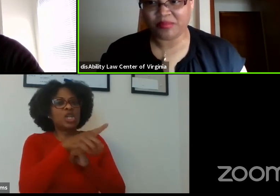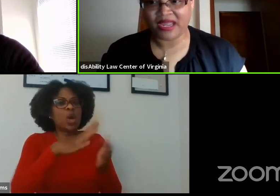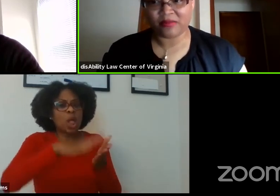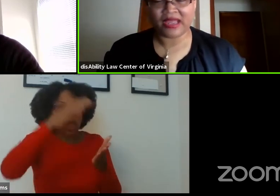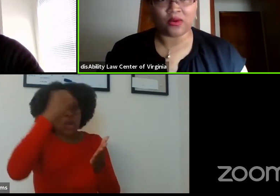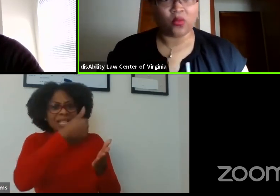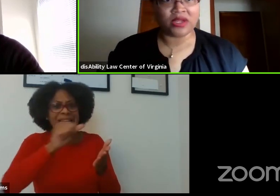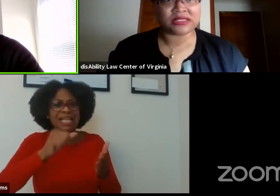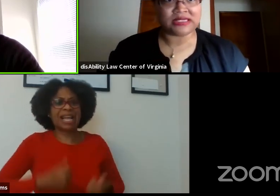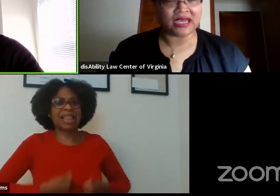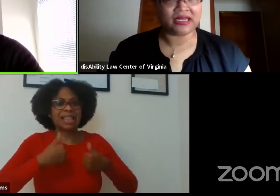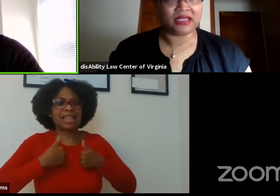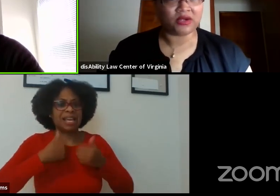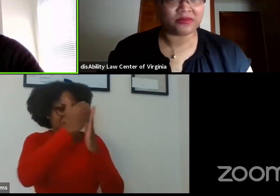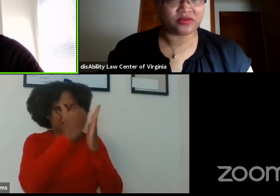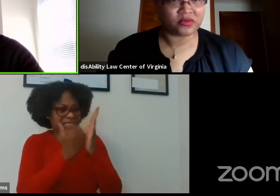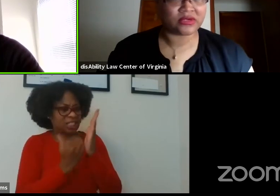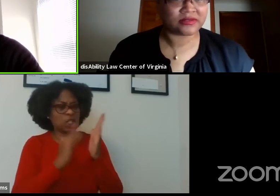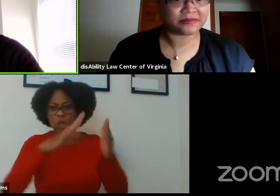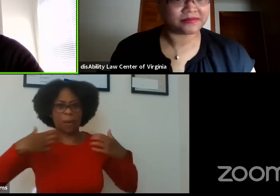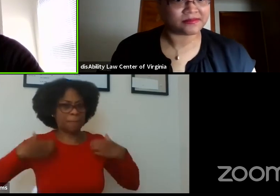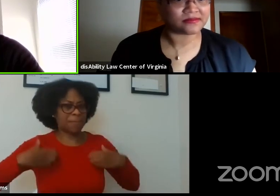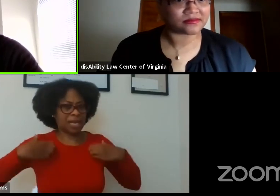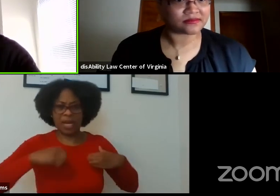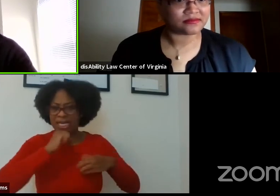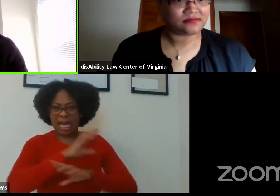that your backpack was not equipped for?